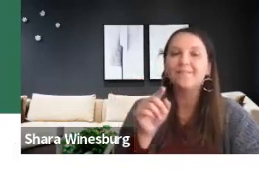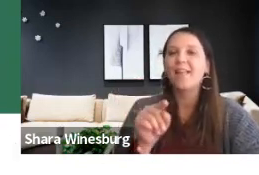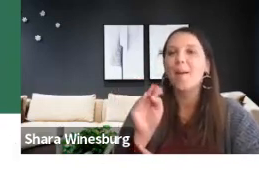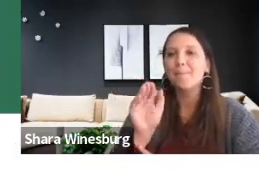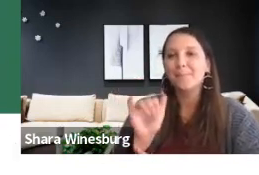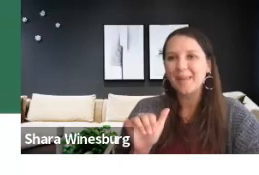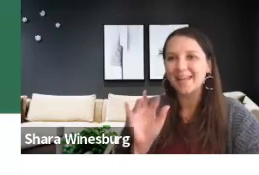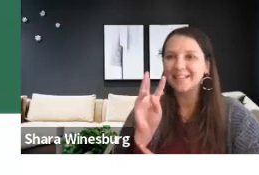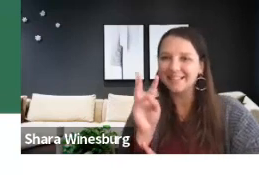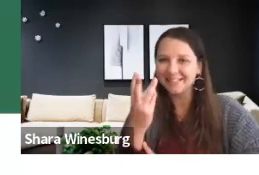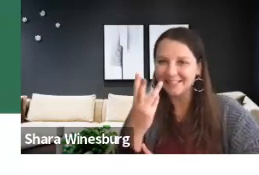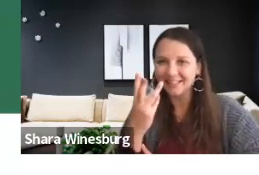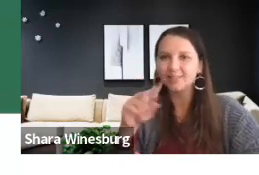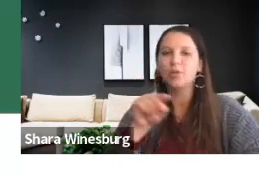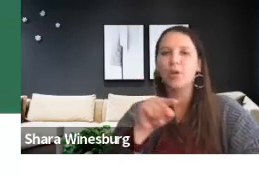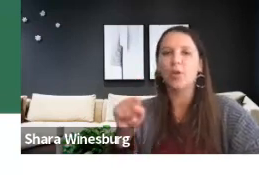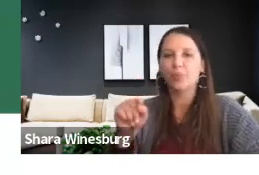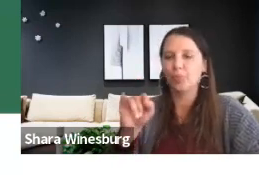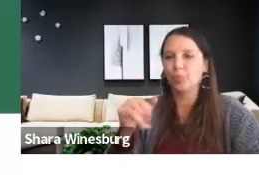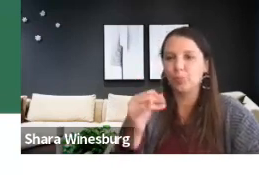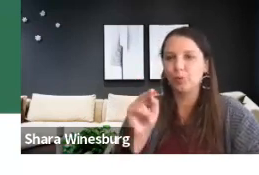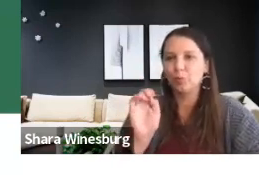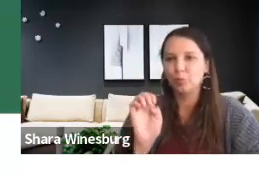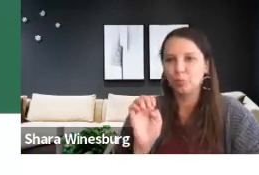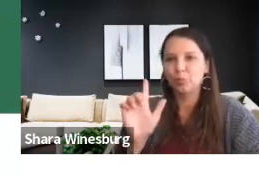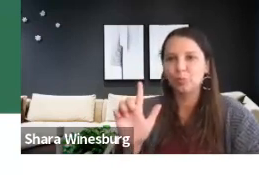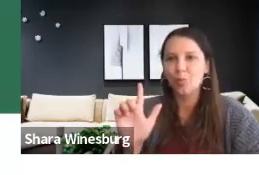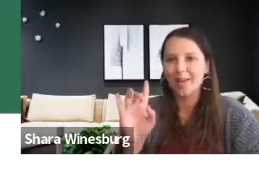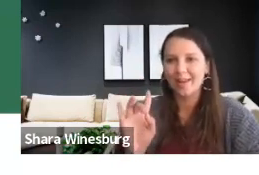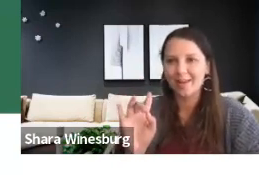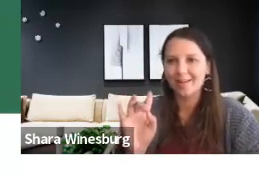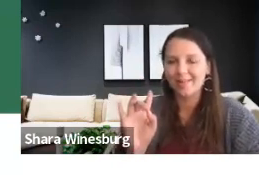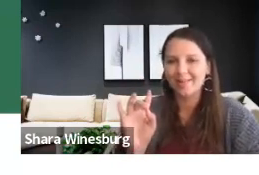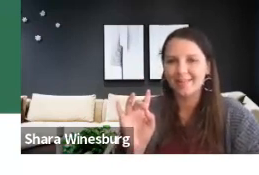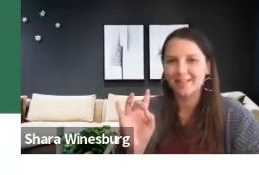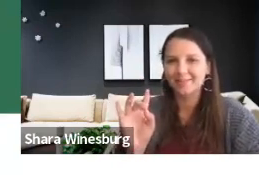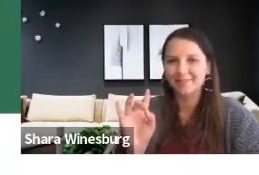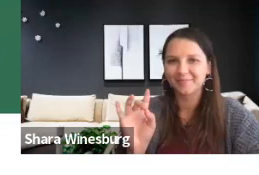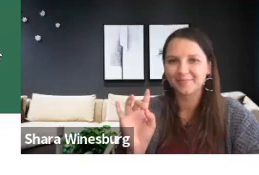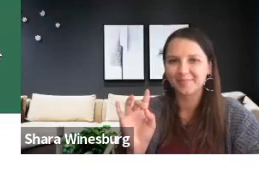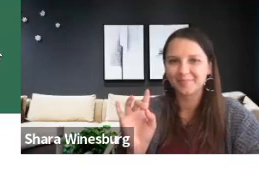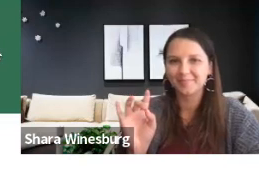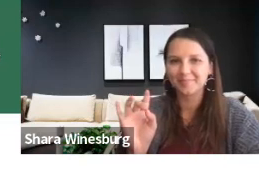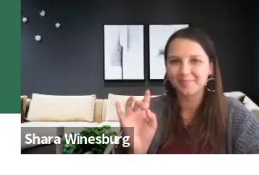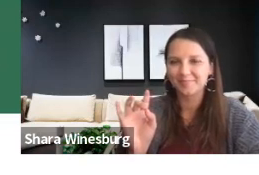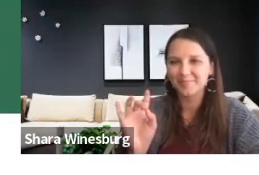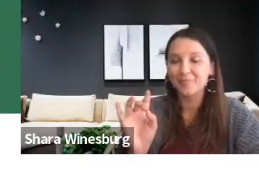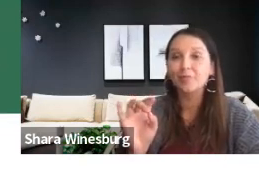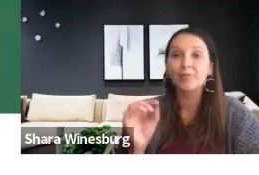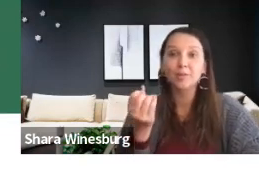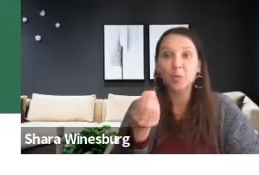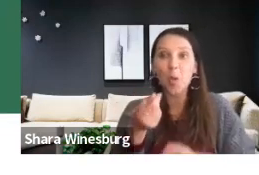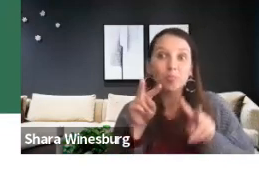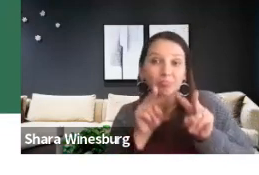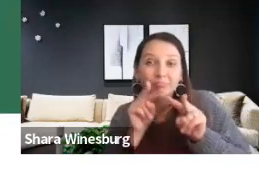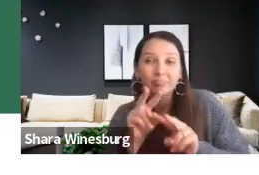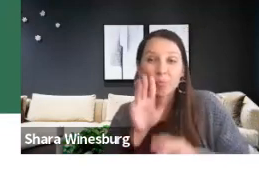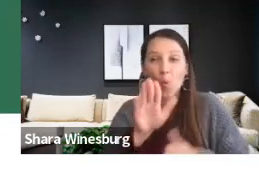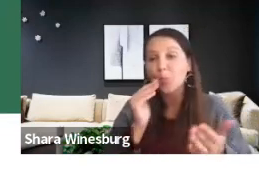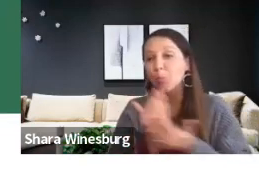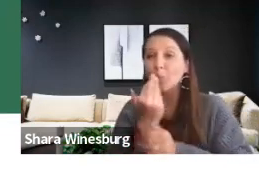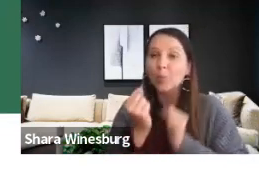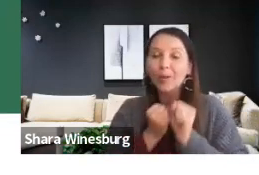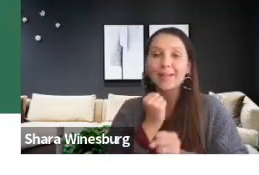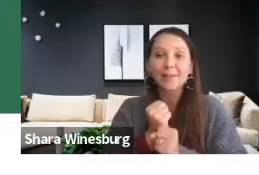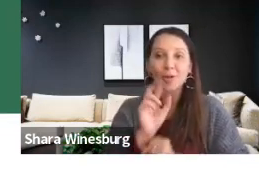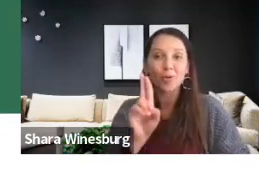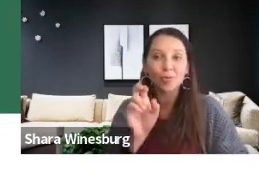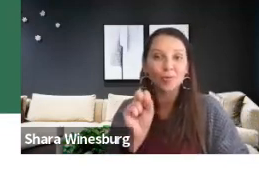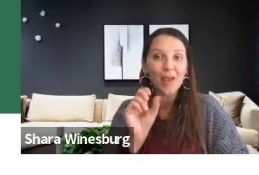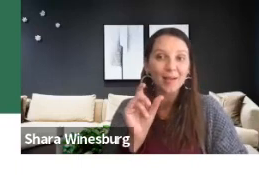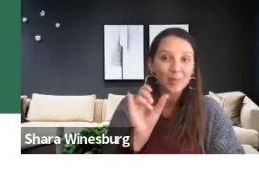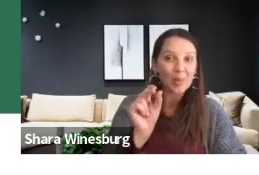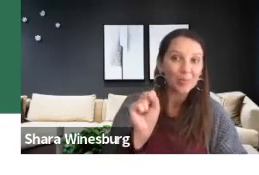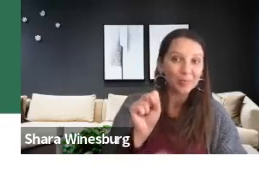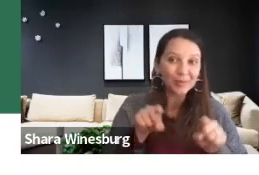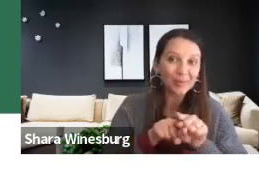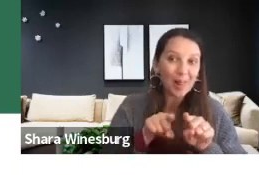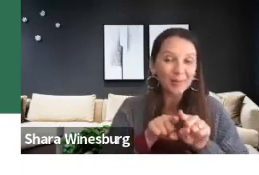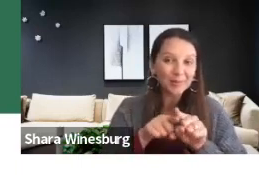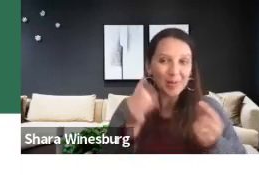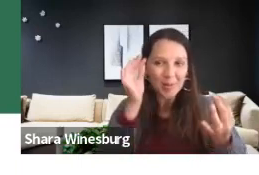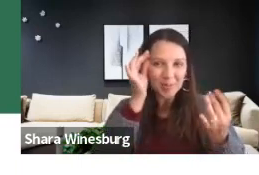then we have the last session runs from May 6th to June 28th. You can go ahead and